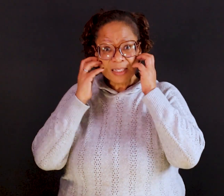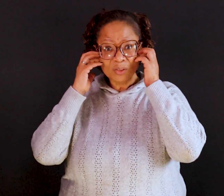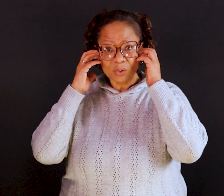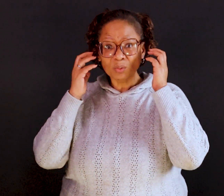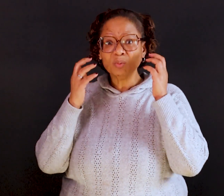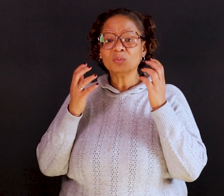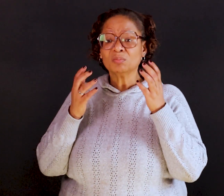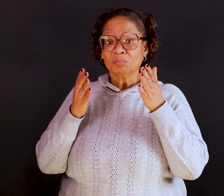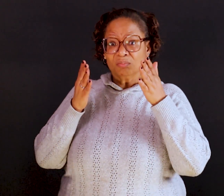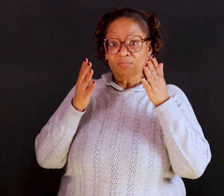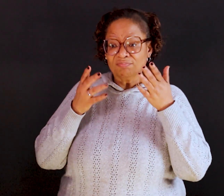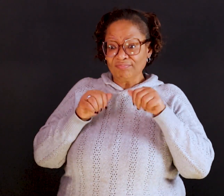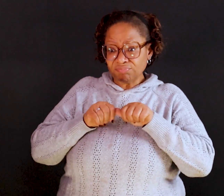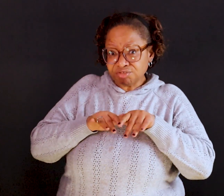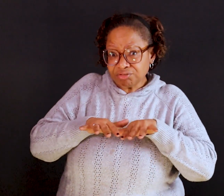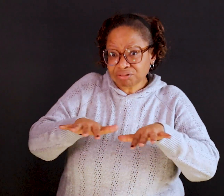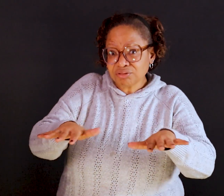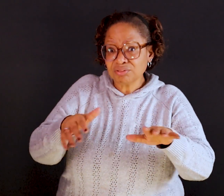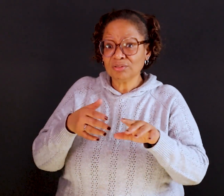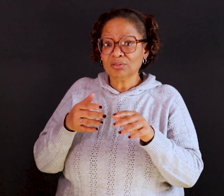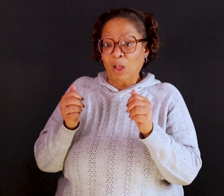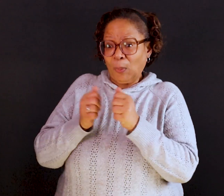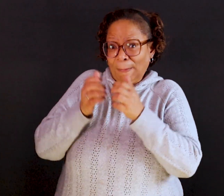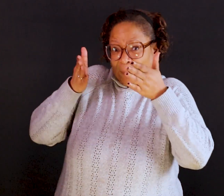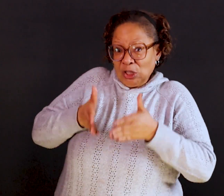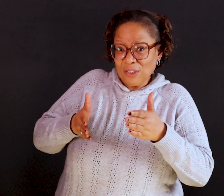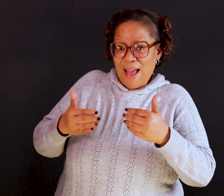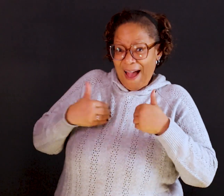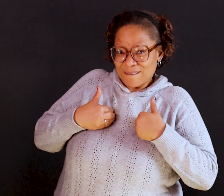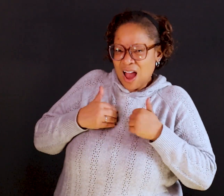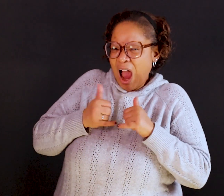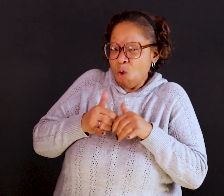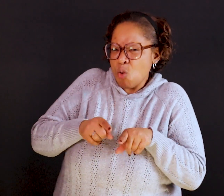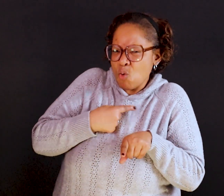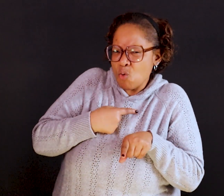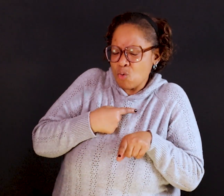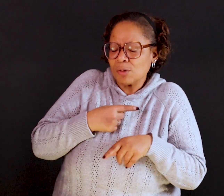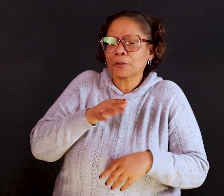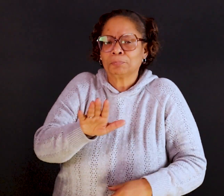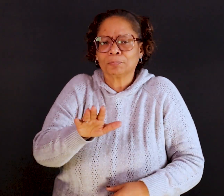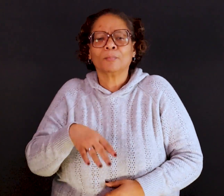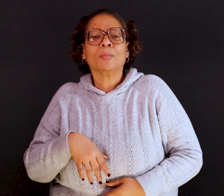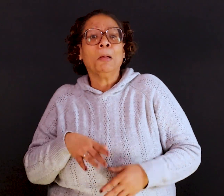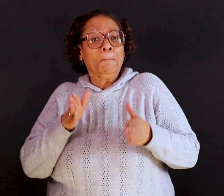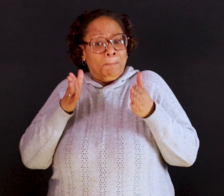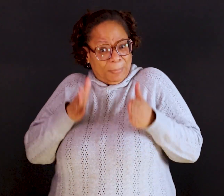How long is a person with Measles contagious?